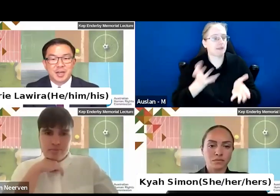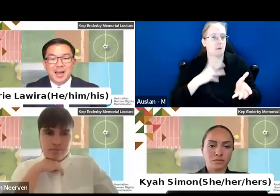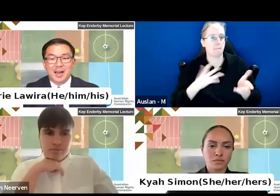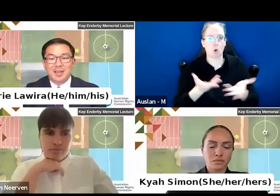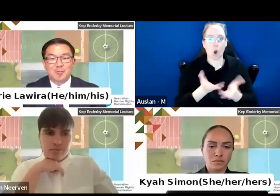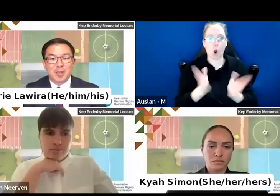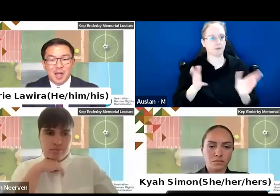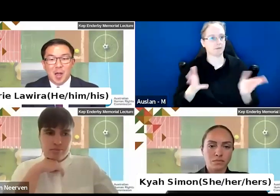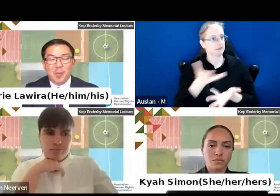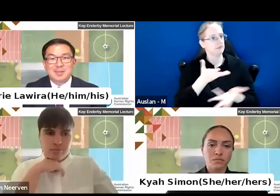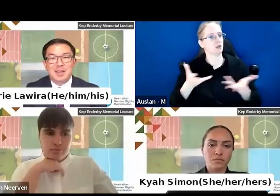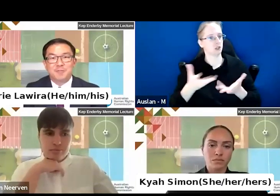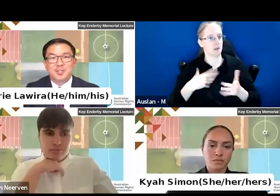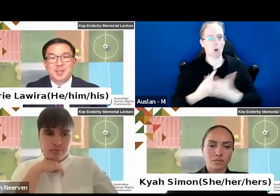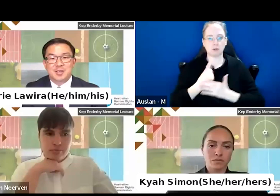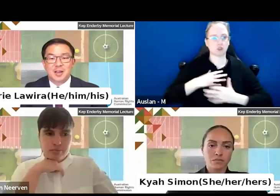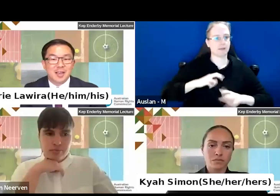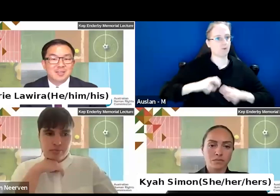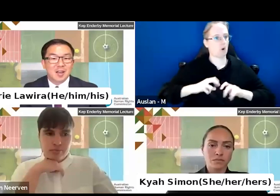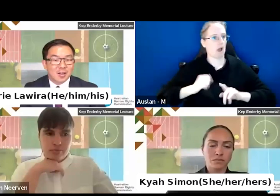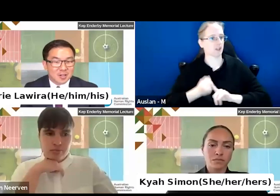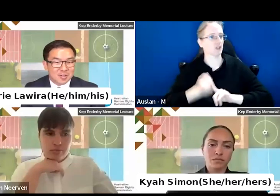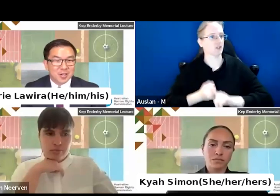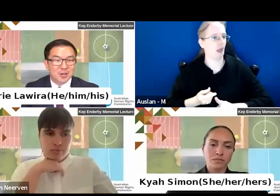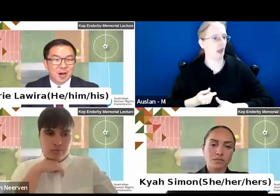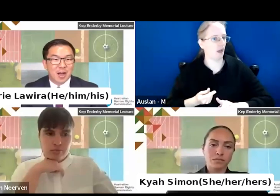And how can we best leverage this I guess to UK?